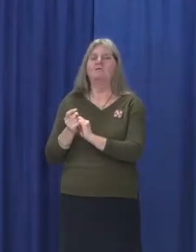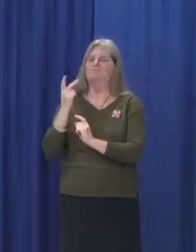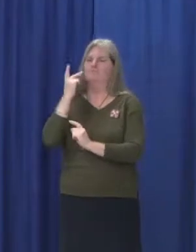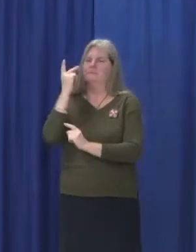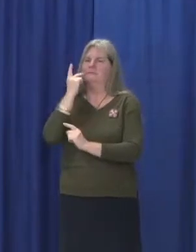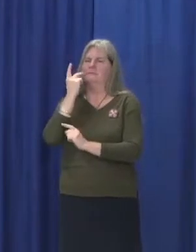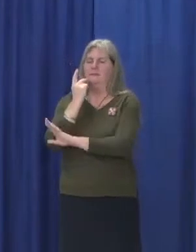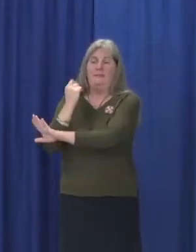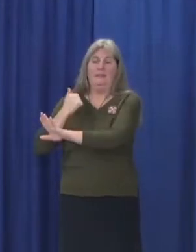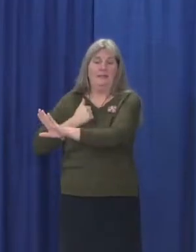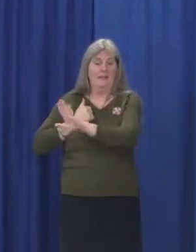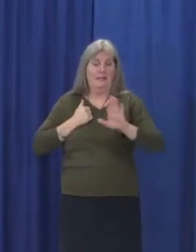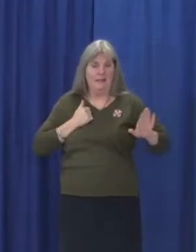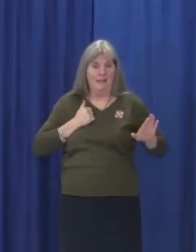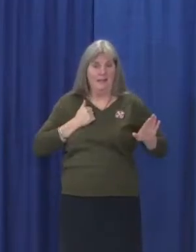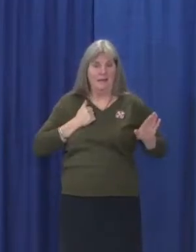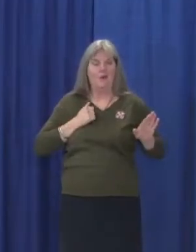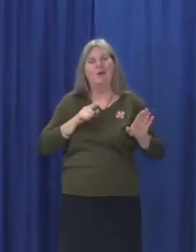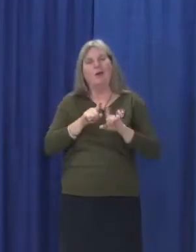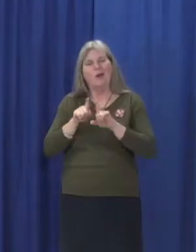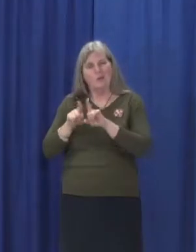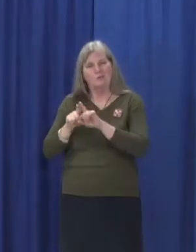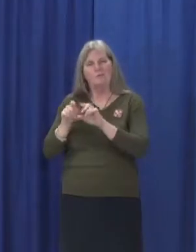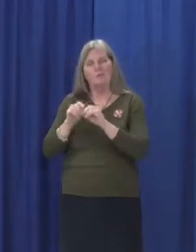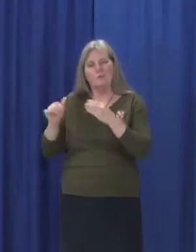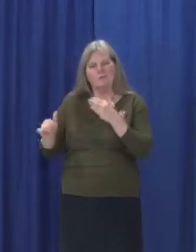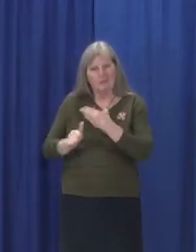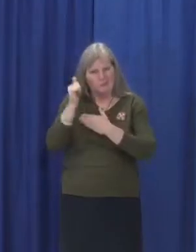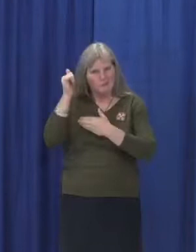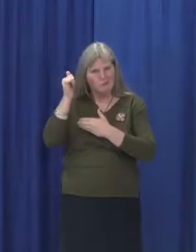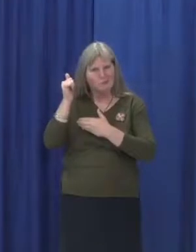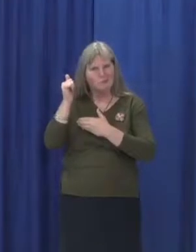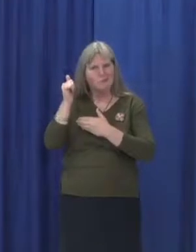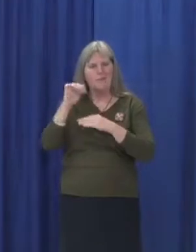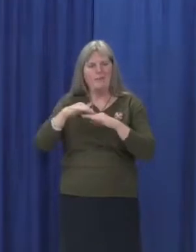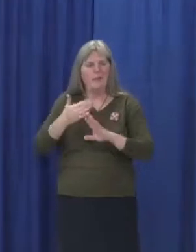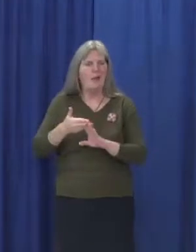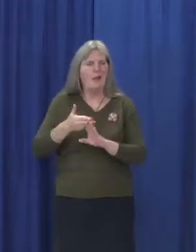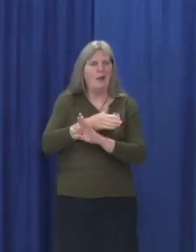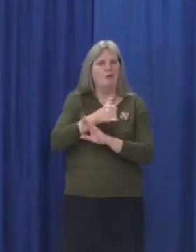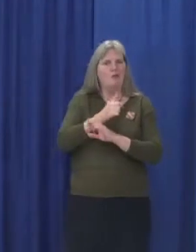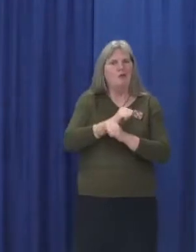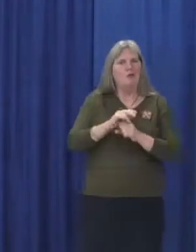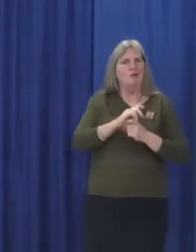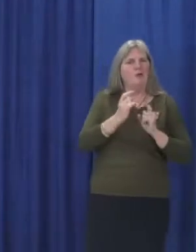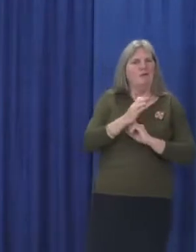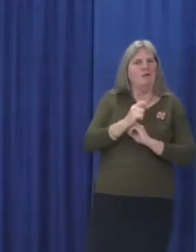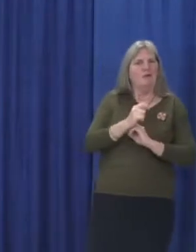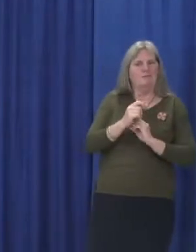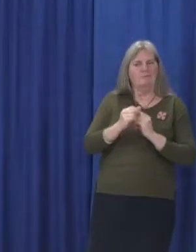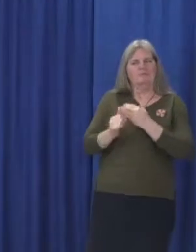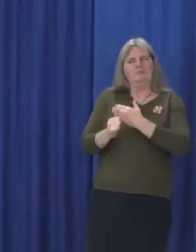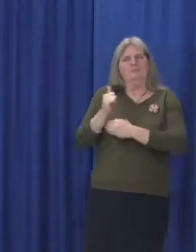COVID-19 and it is more dangerous than other earlier variants.